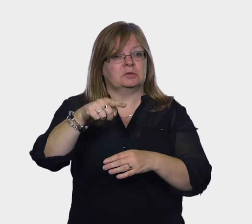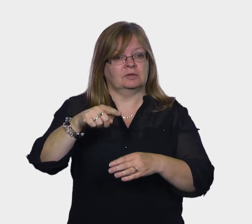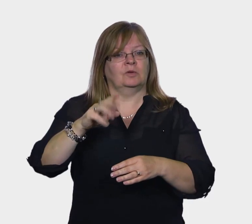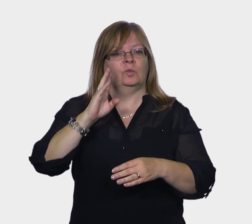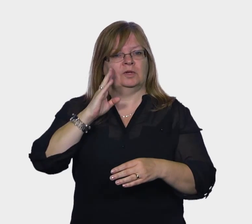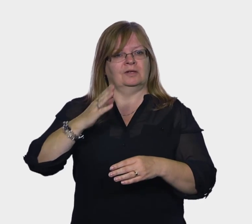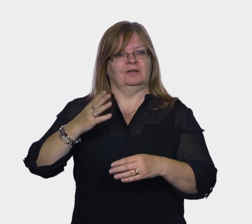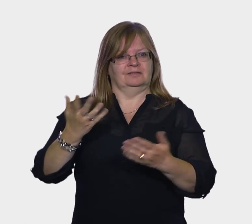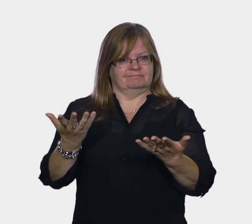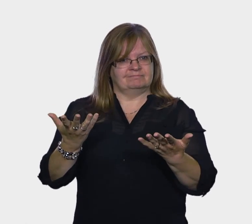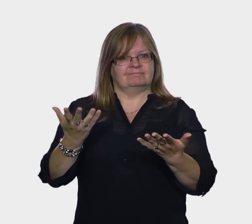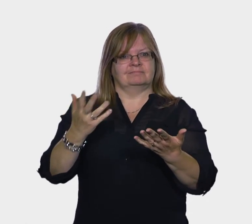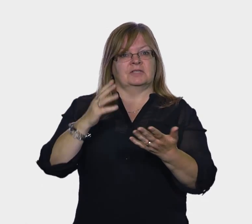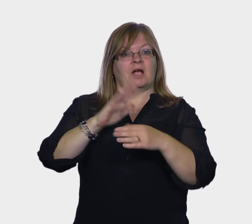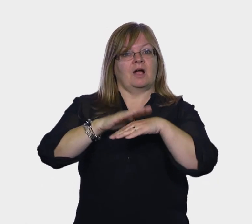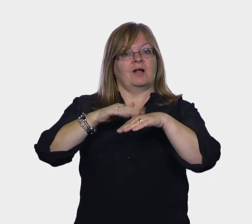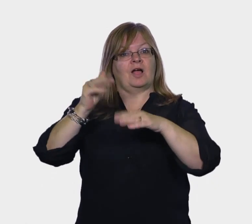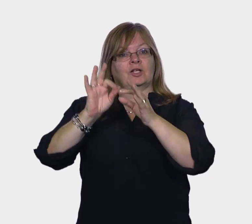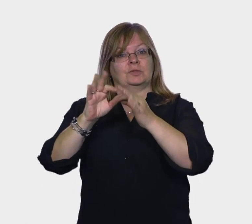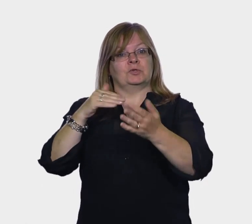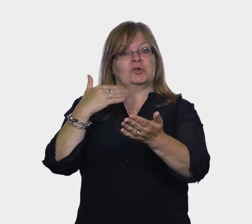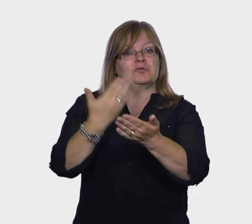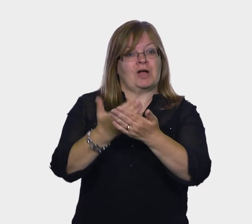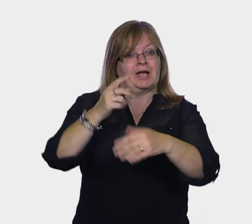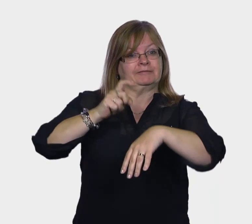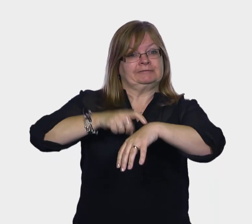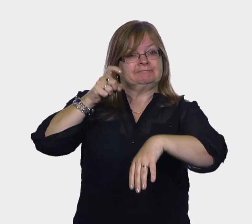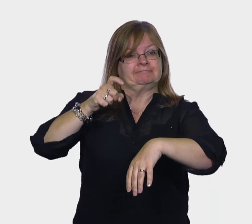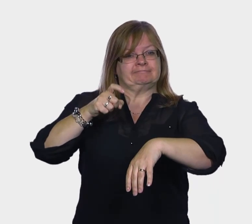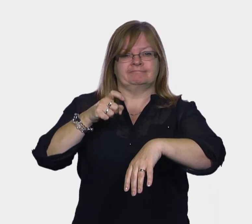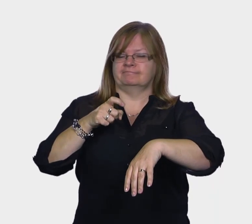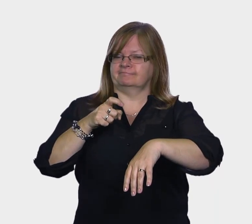may expect the on-call interpreter to arrive